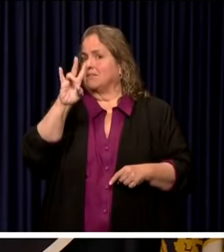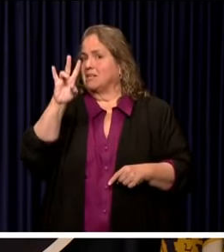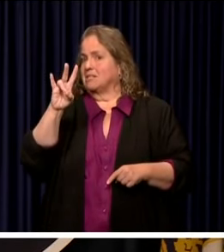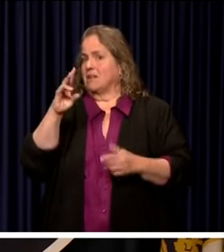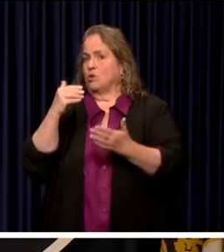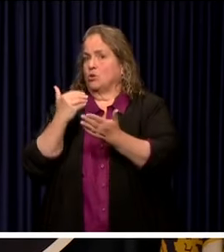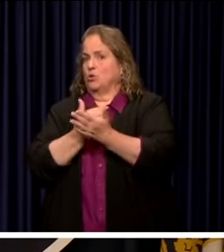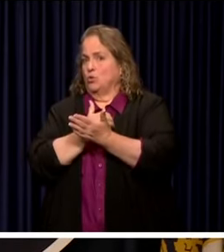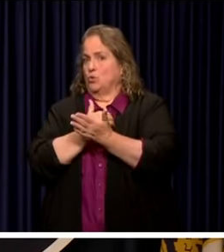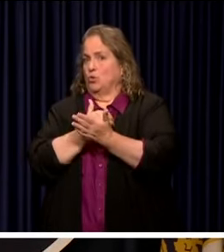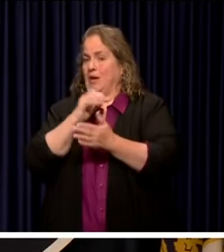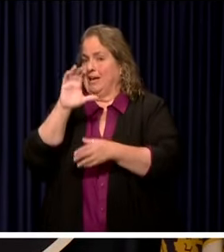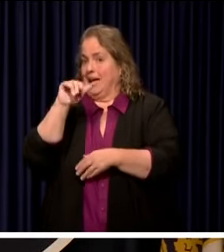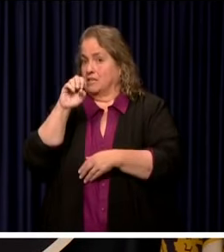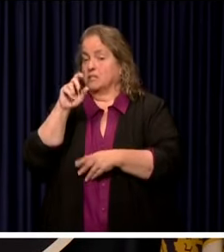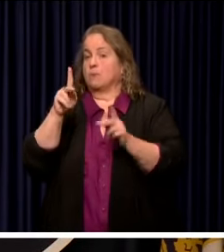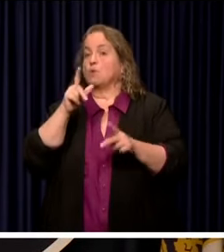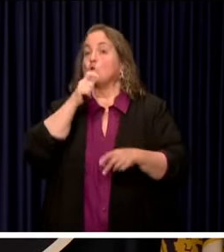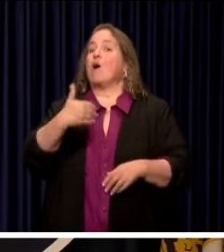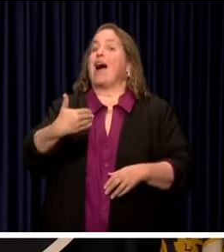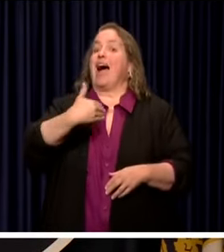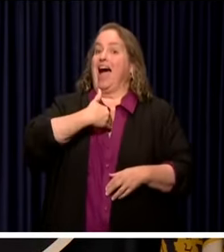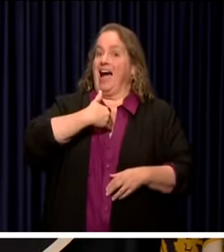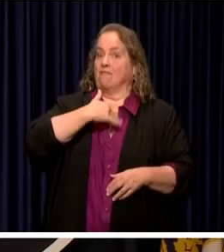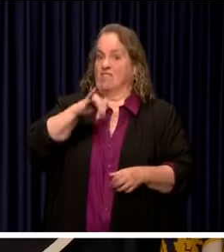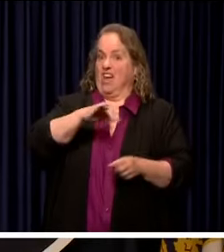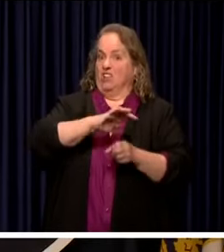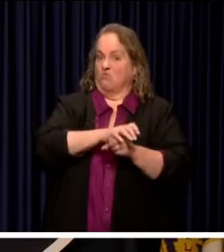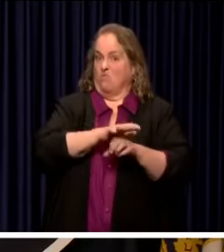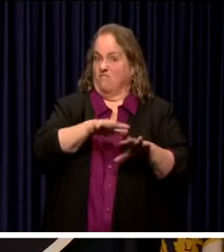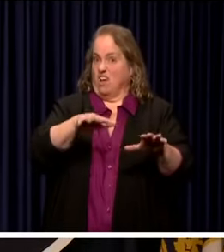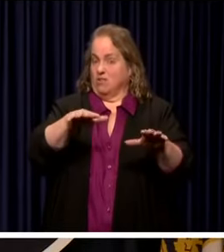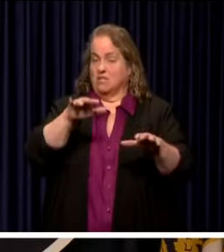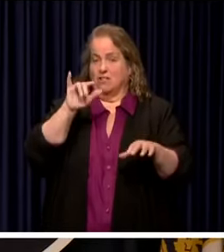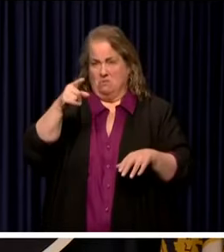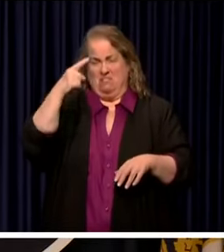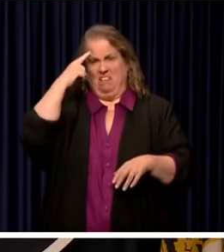WHERE WE THINK WE ARE SUBJECT TO